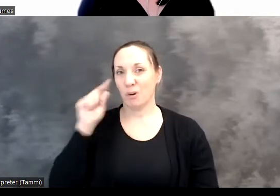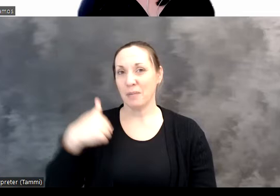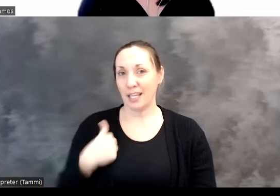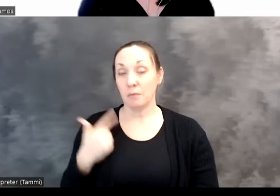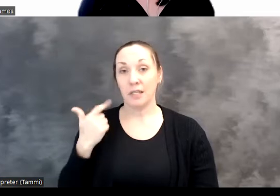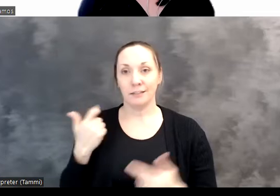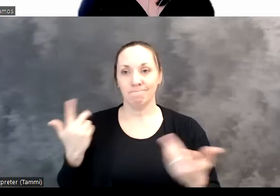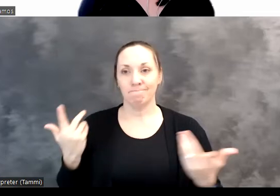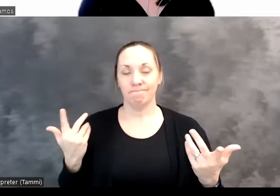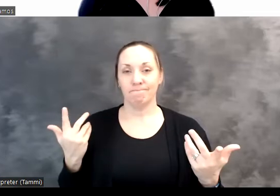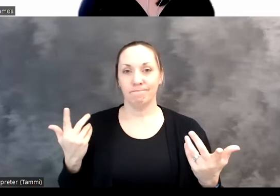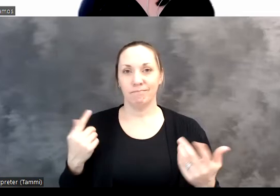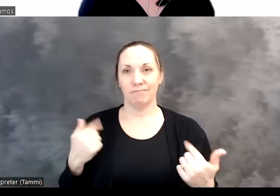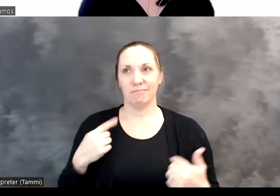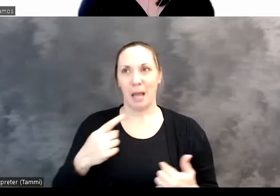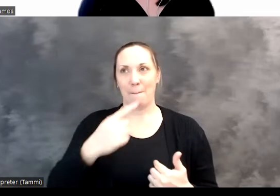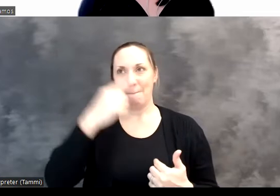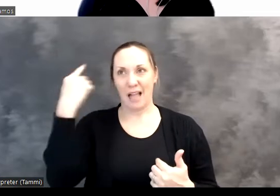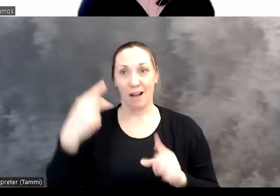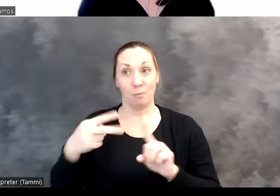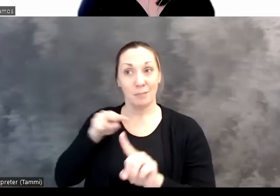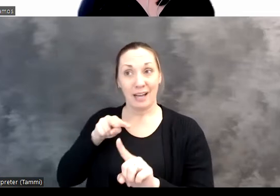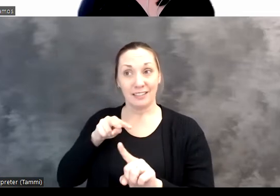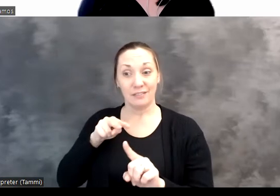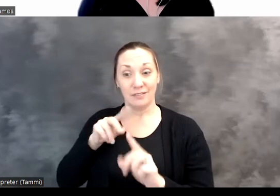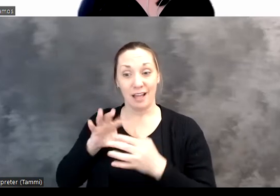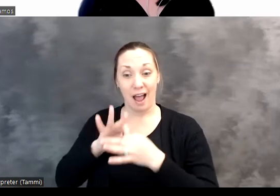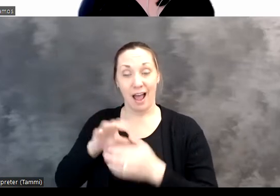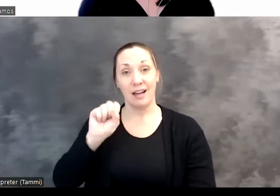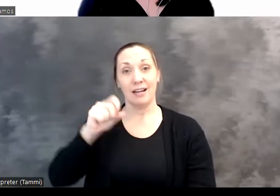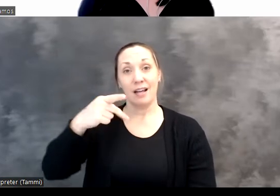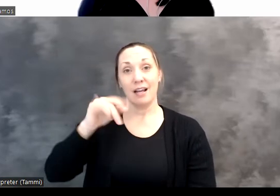qualitative research process. This has been eye opening